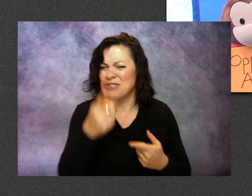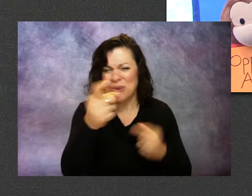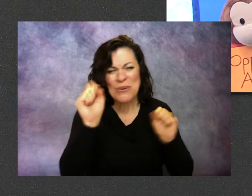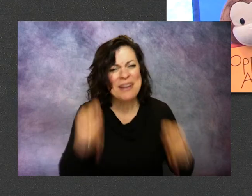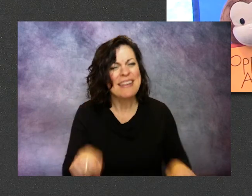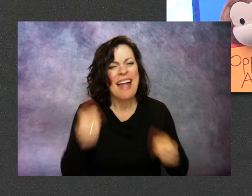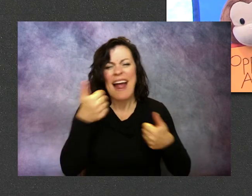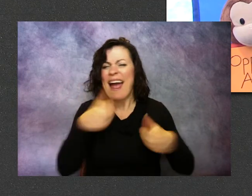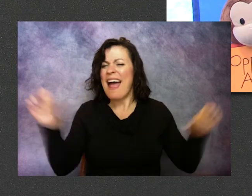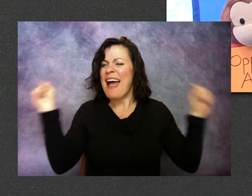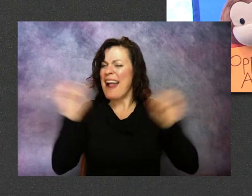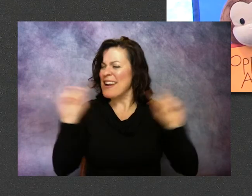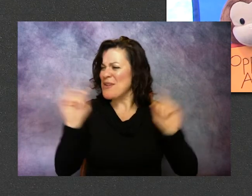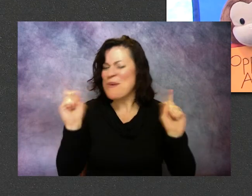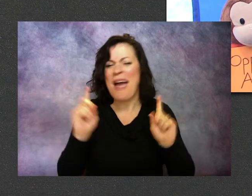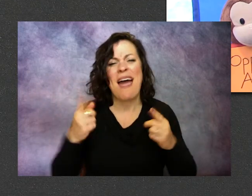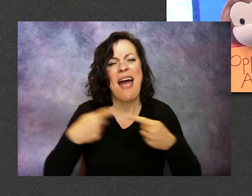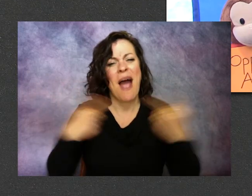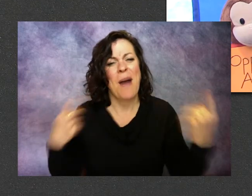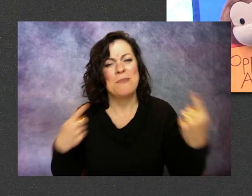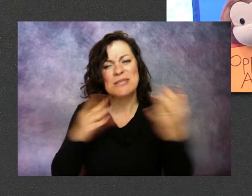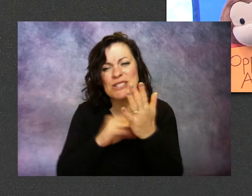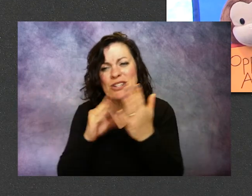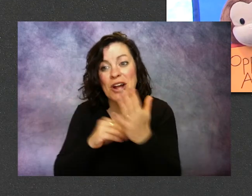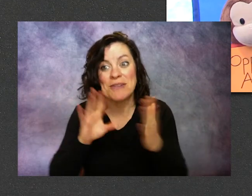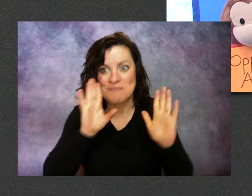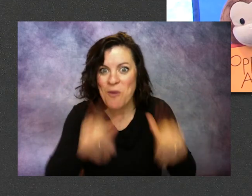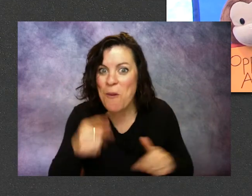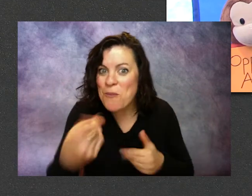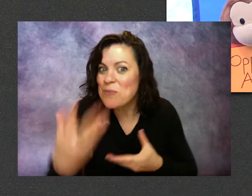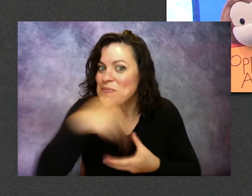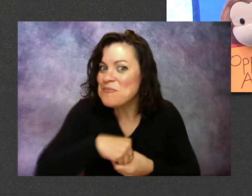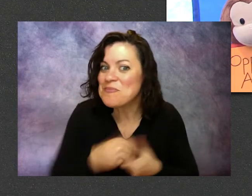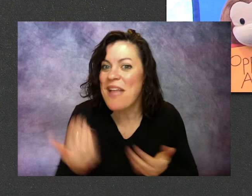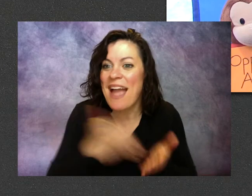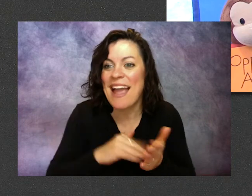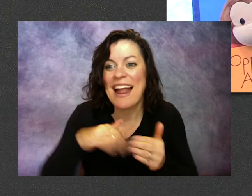I hope you join us again next time, but until you do, I hope that you keep reading,